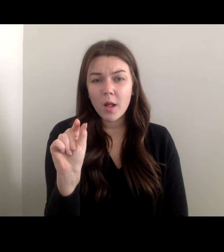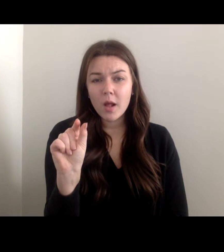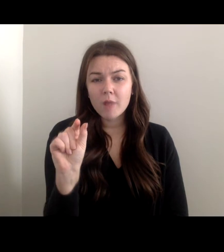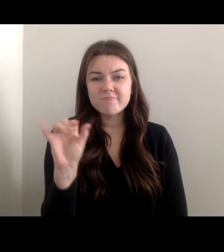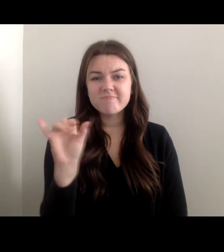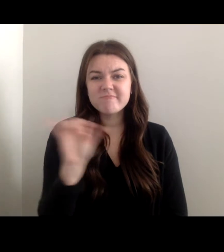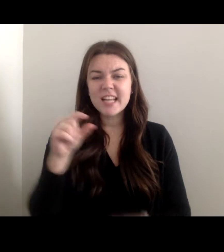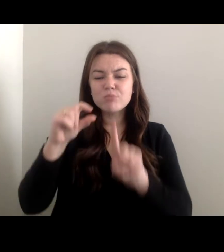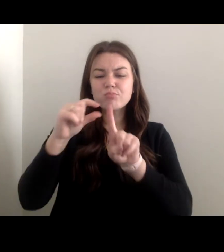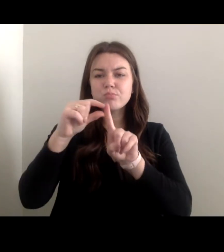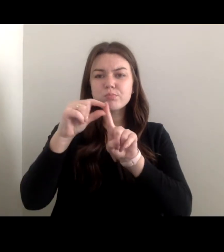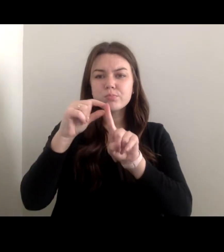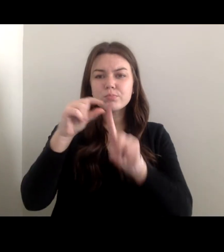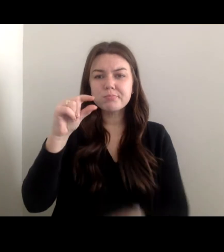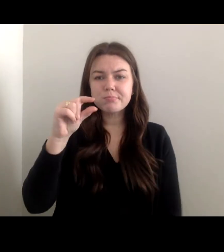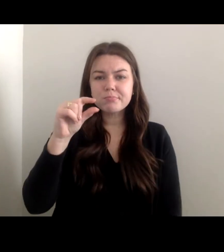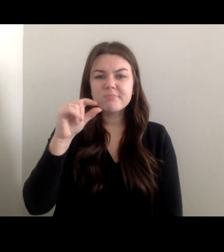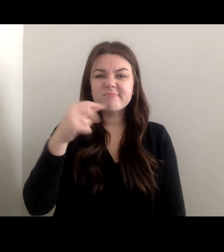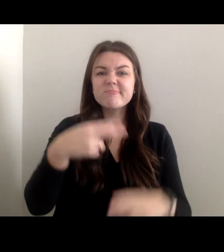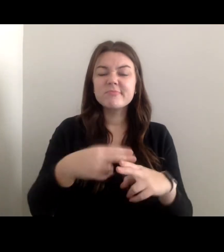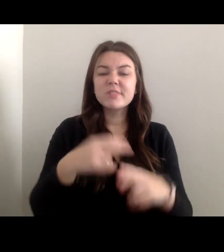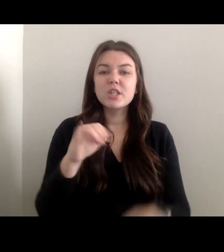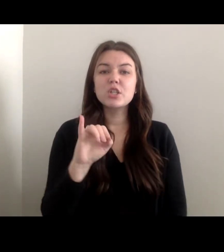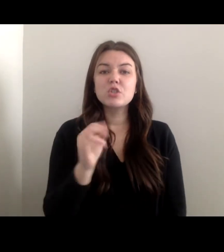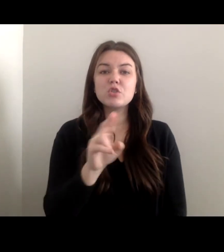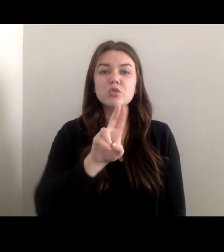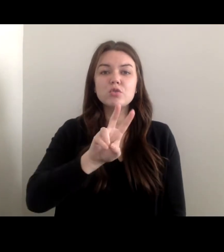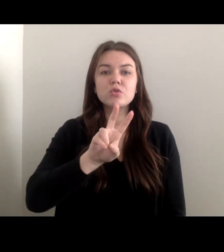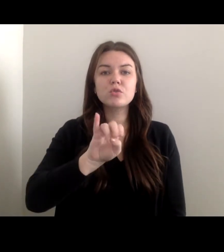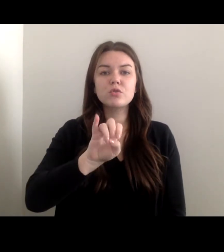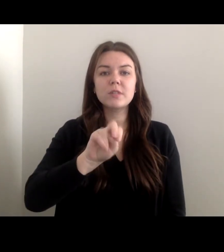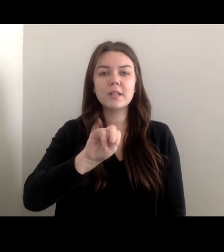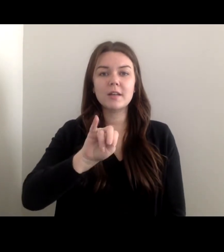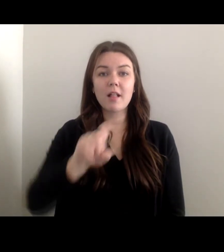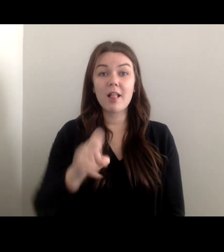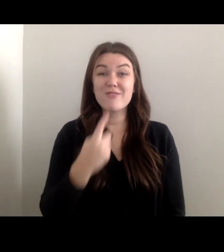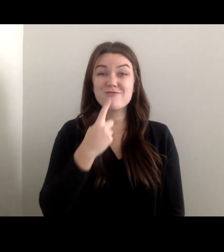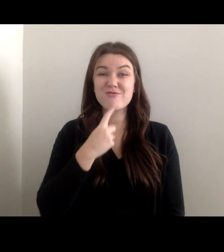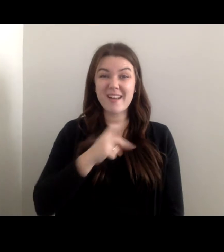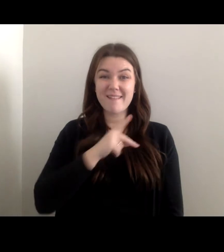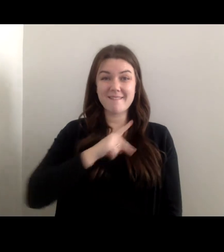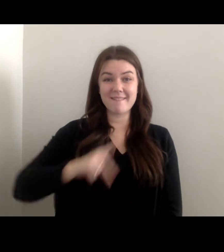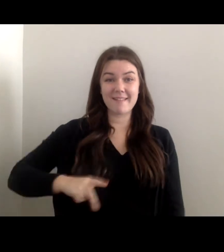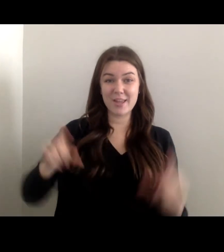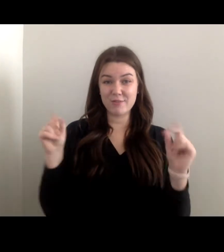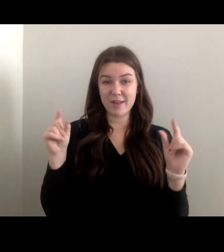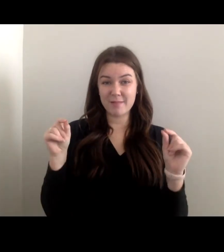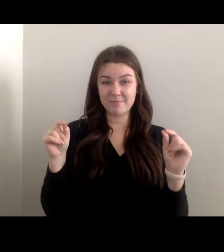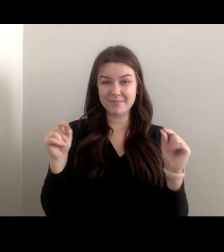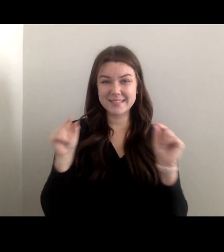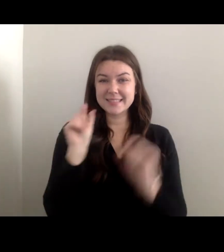That is a juvenile red king crab. He's pretty teeny tiny, you can see all of his spines.